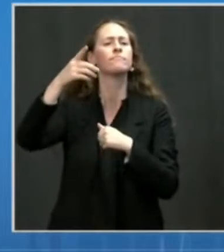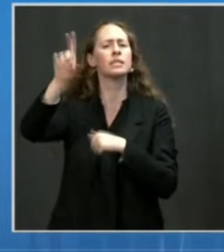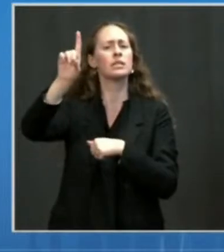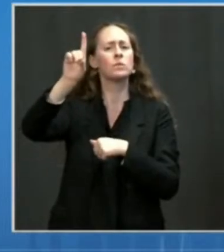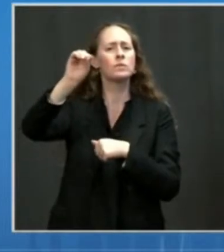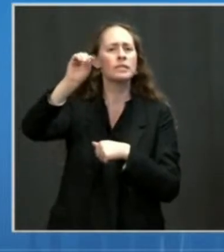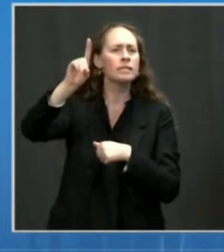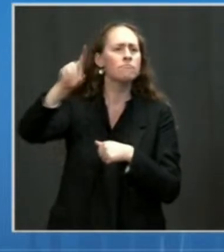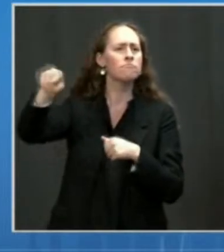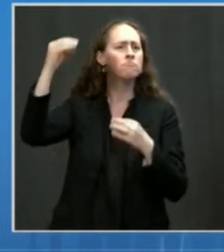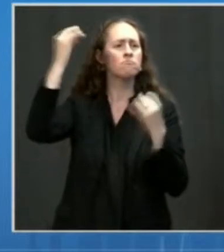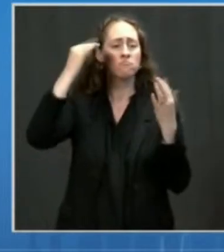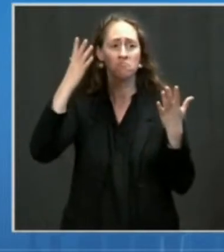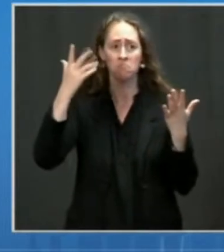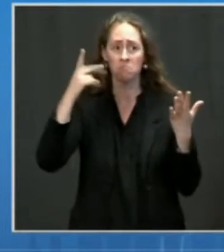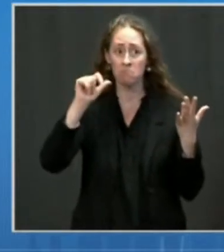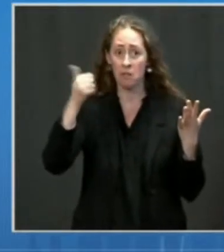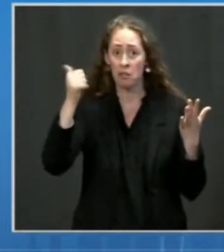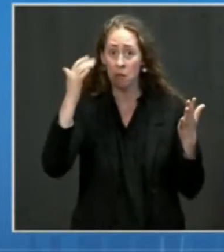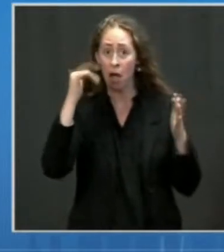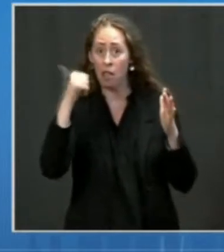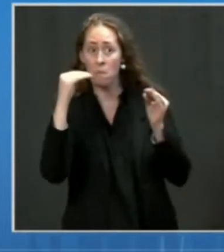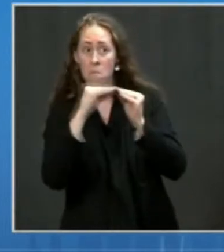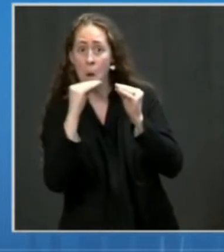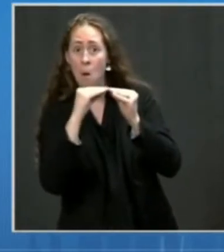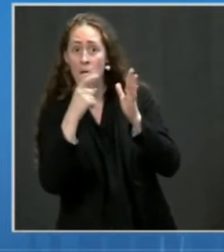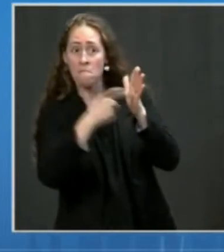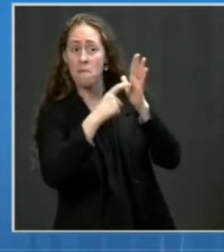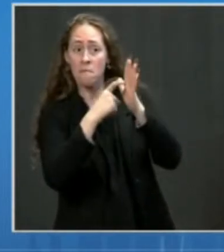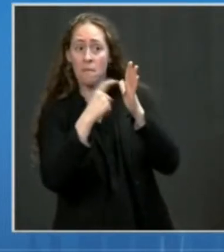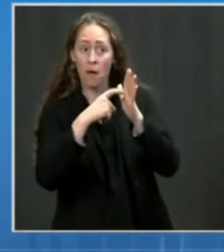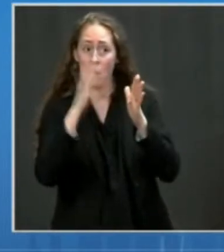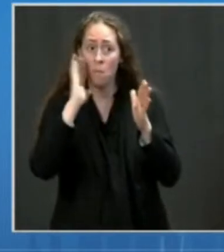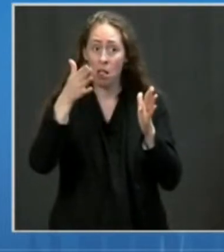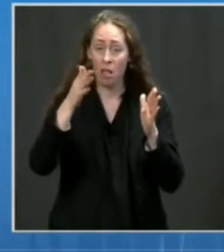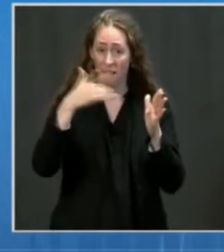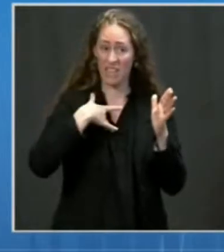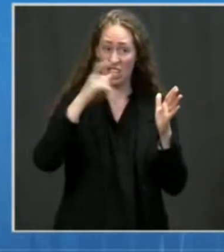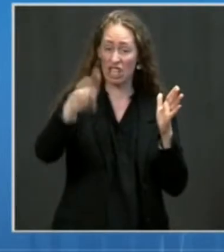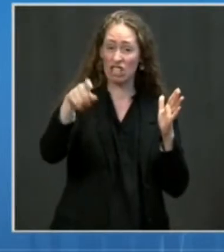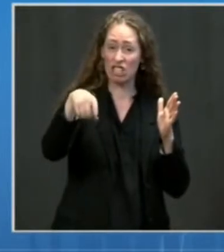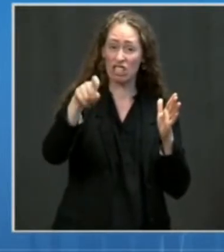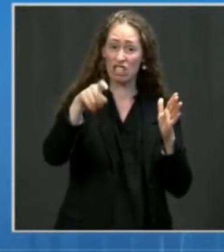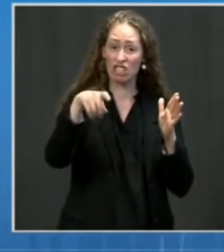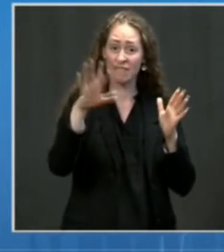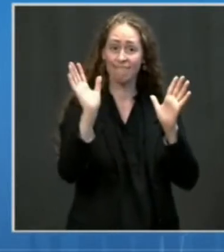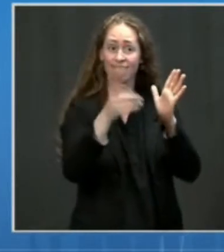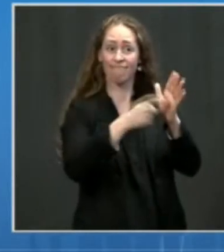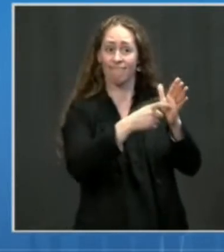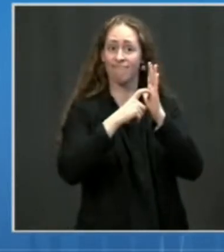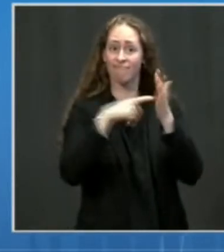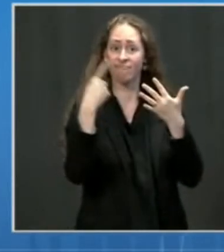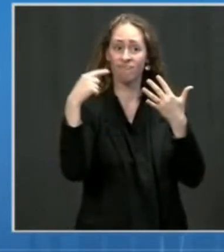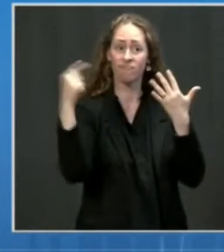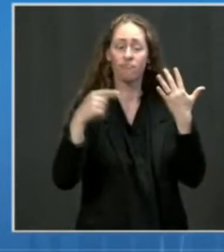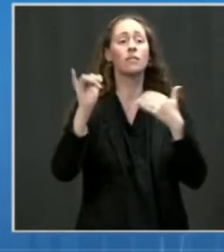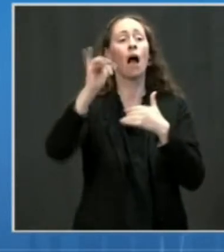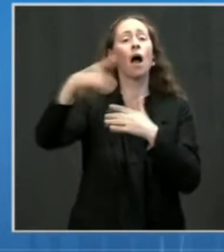SAID LAST WEEK, ABOUT THE VA, AND THE NDOD. ARE THERE MORE REQUIREMENTS COMING?